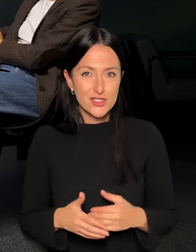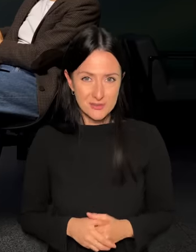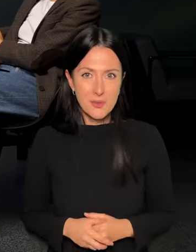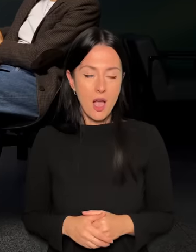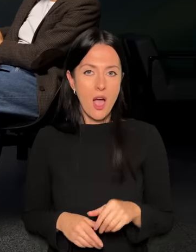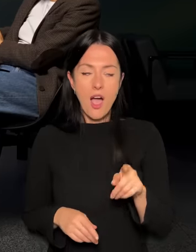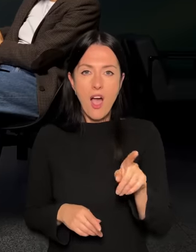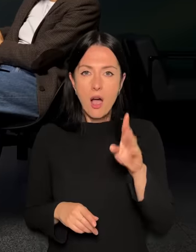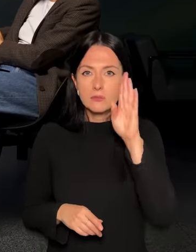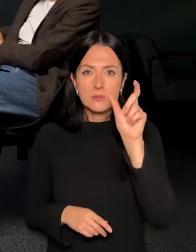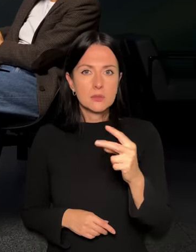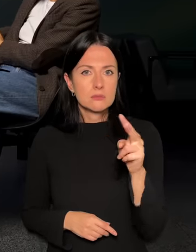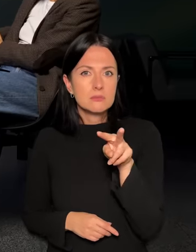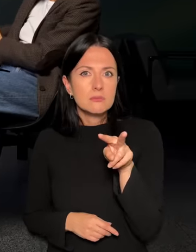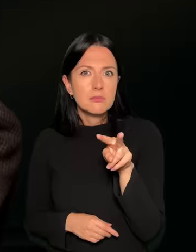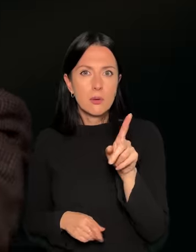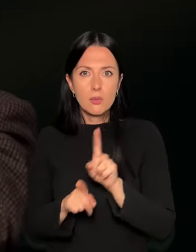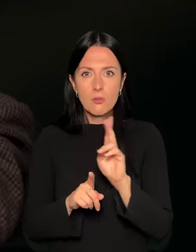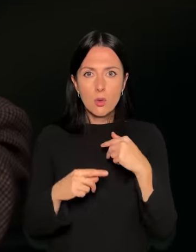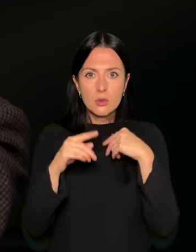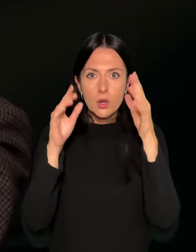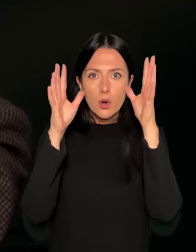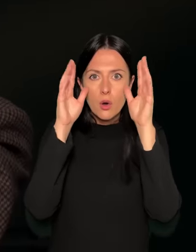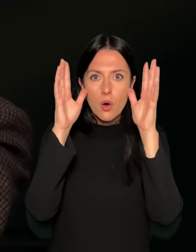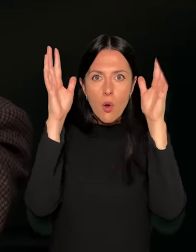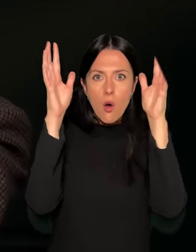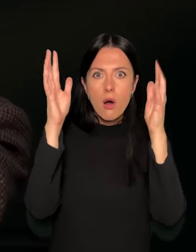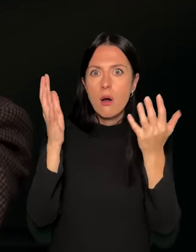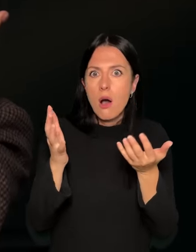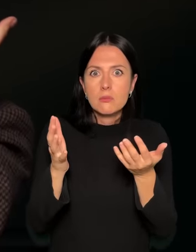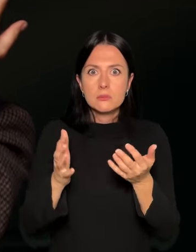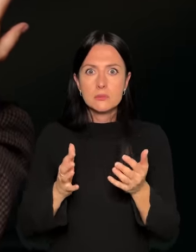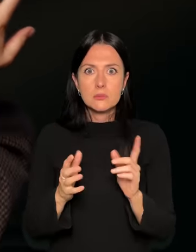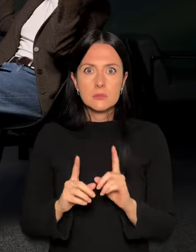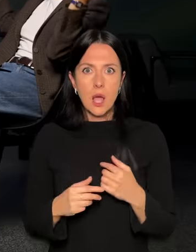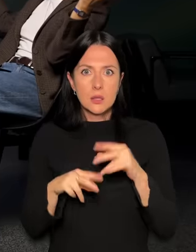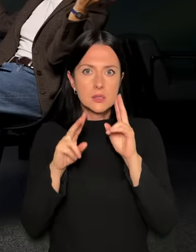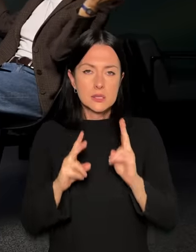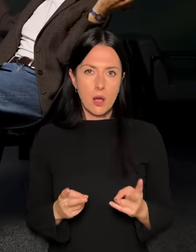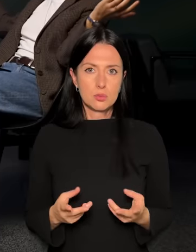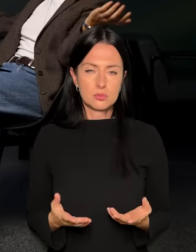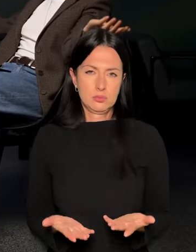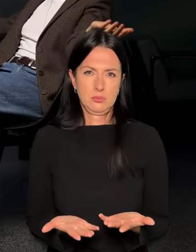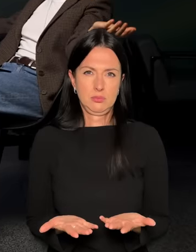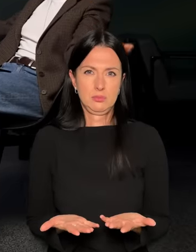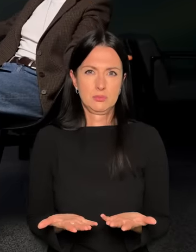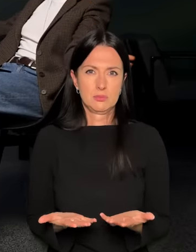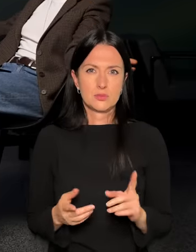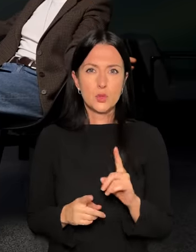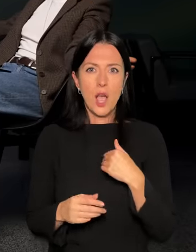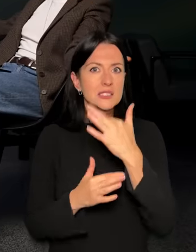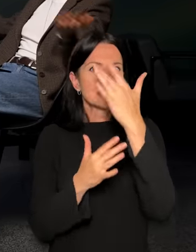He looked at me as if I had grown horns and just descended from the sky.